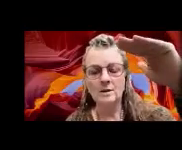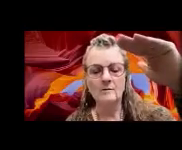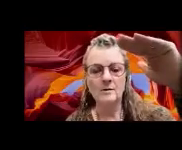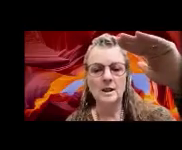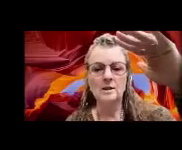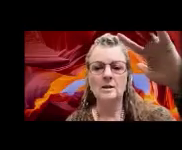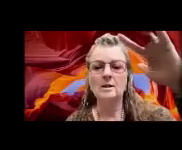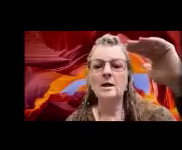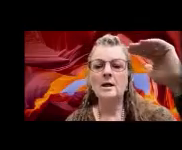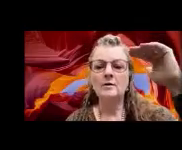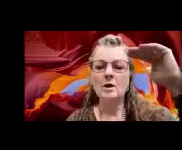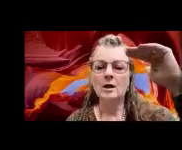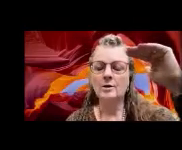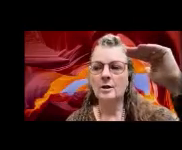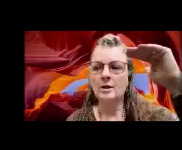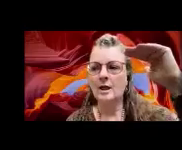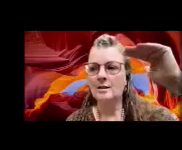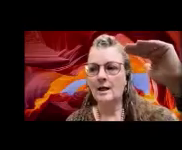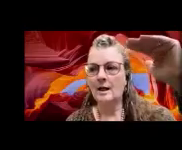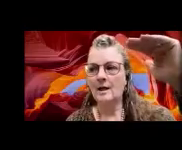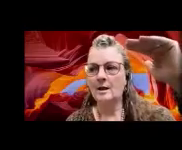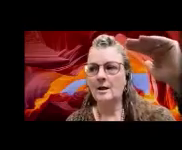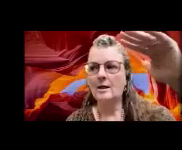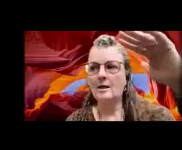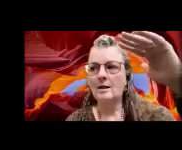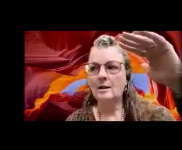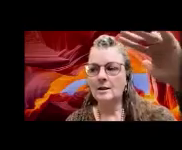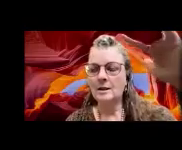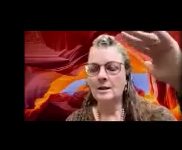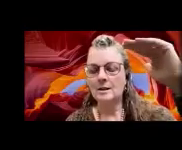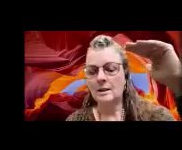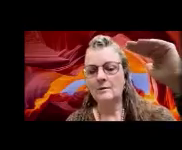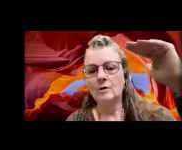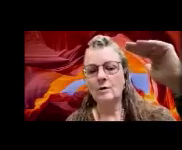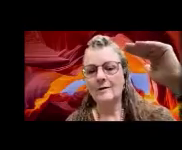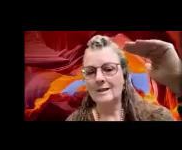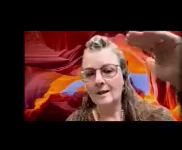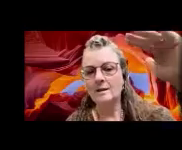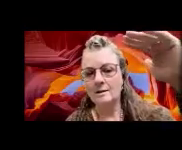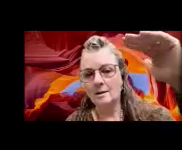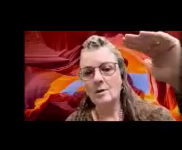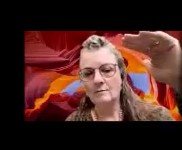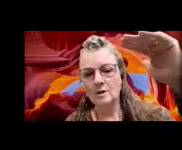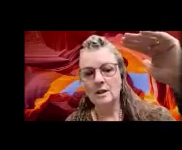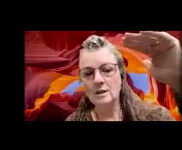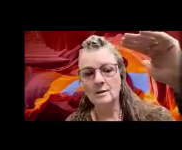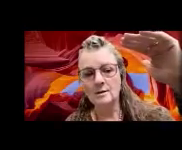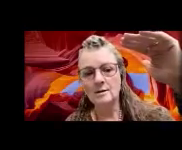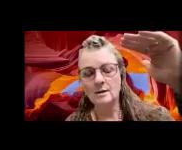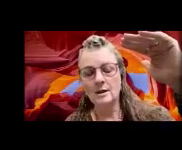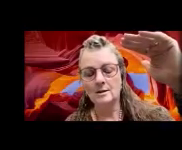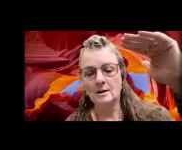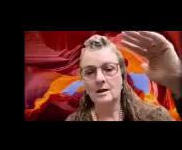conversation if you talk to her the next day, listen to see if you have exactly the same conversation the next day. If